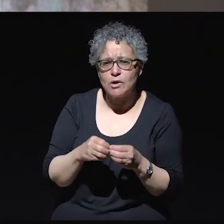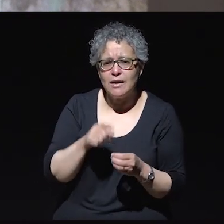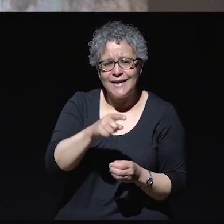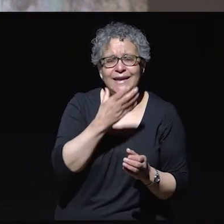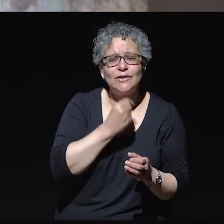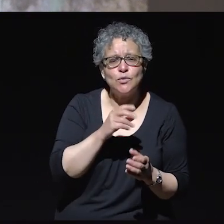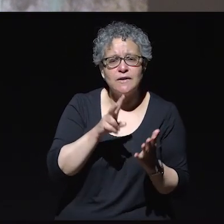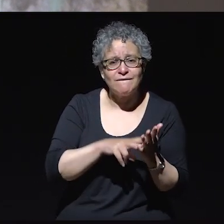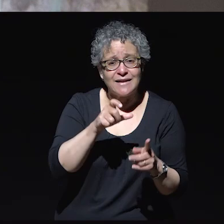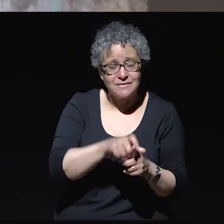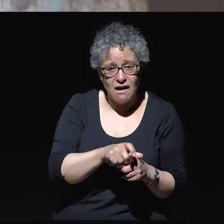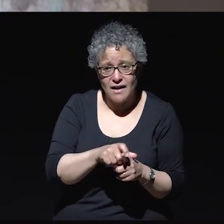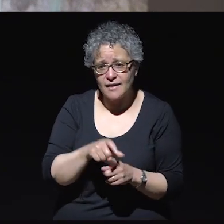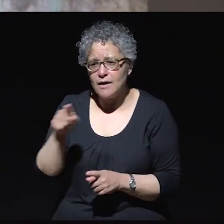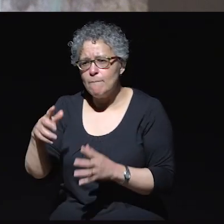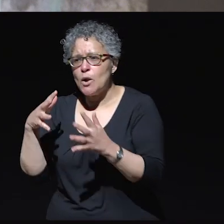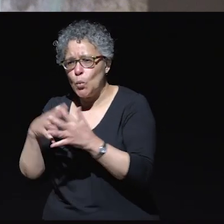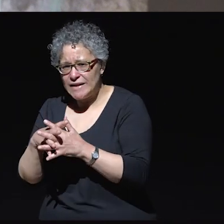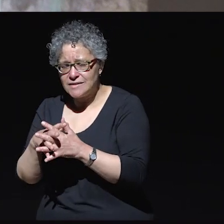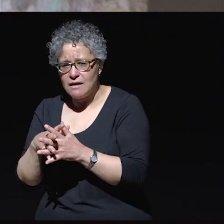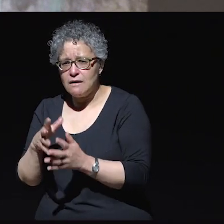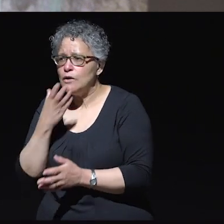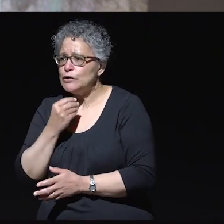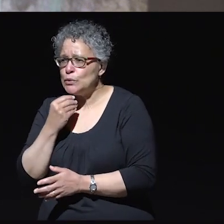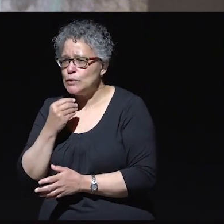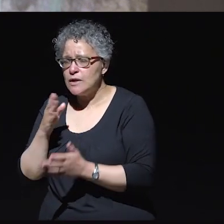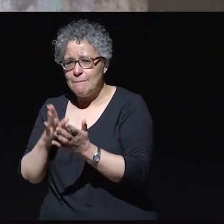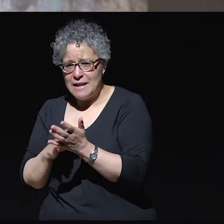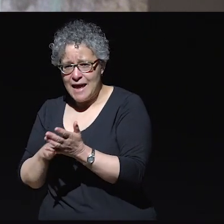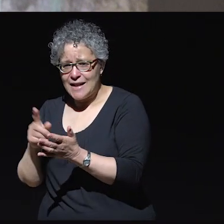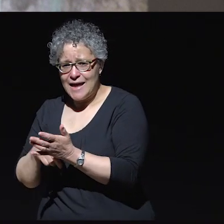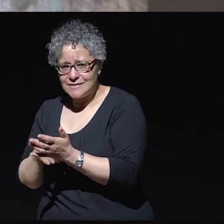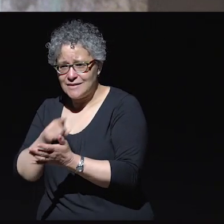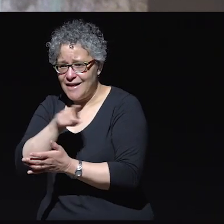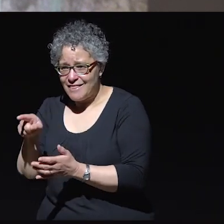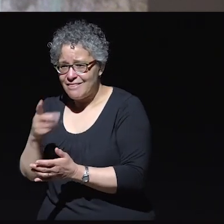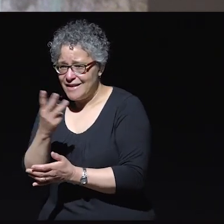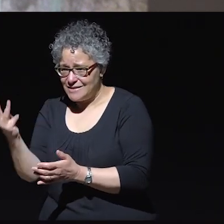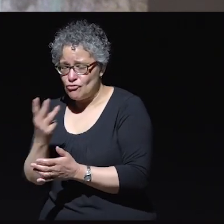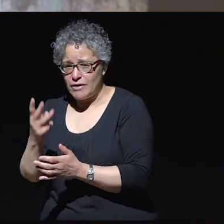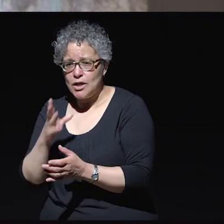what we have here is the likes of Whistler, Millais and Leighton using the example of something like 'The Blue Boy'